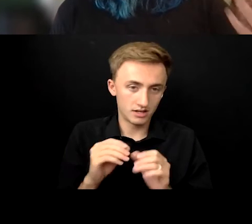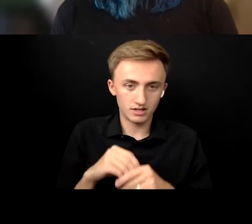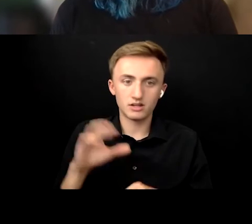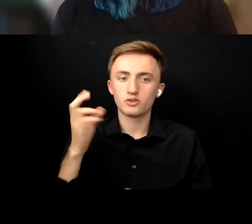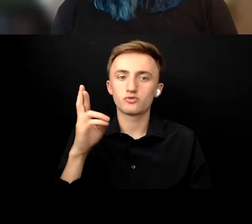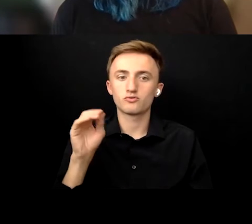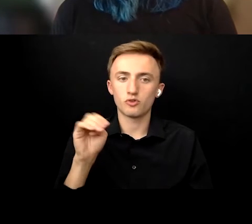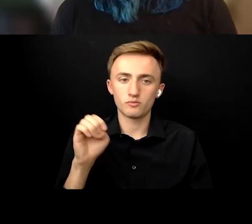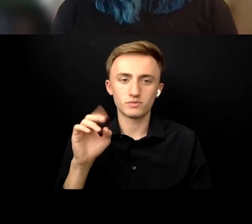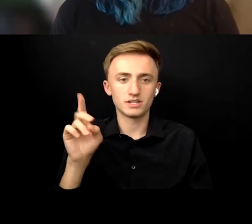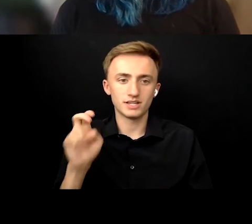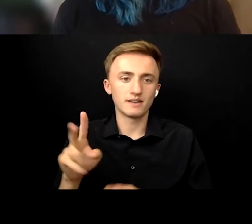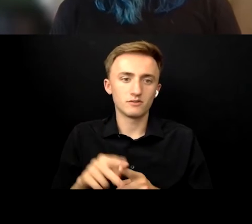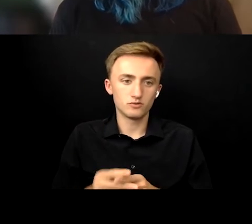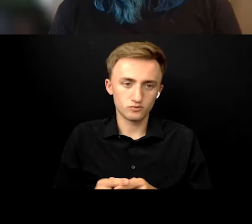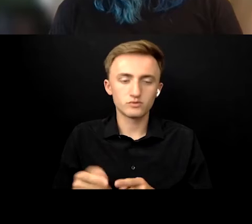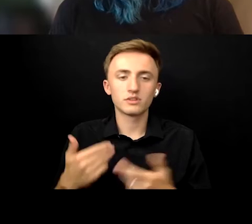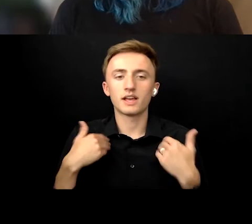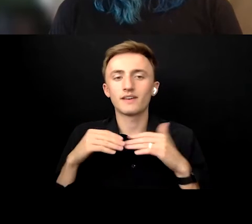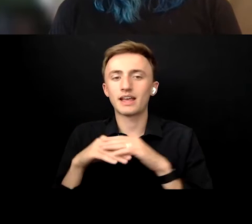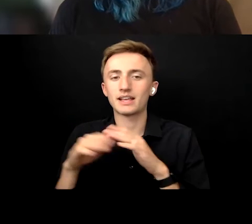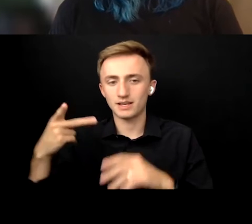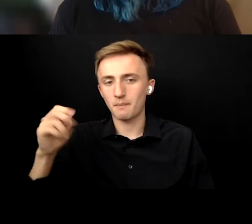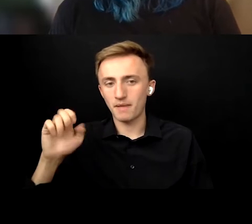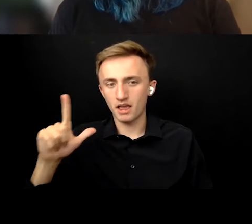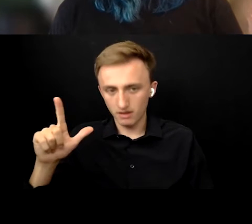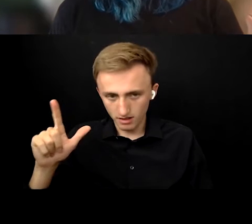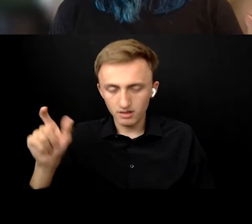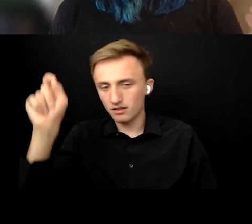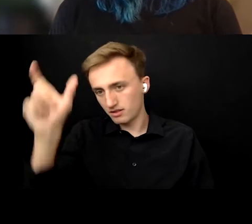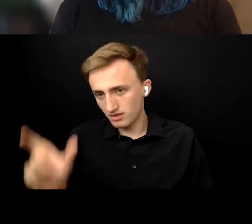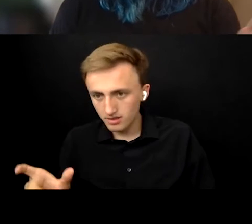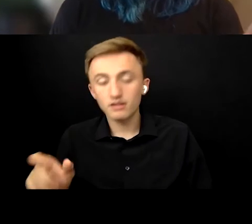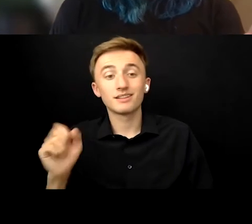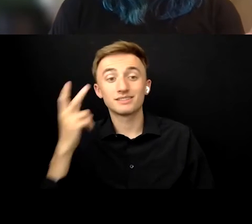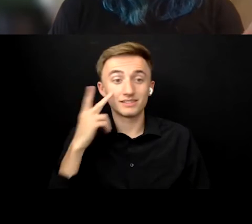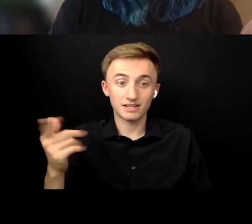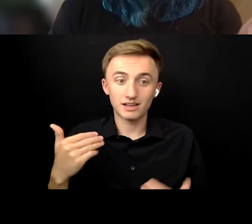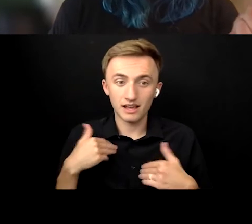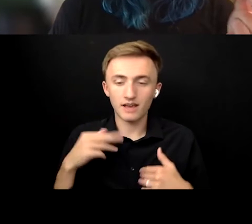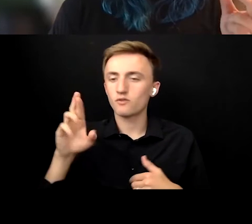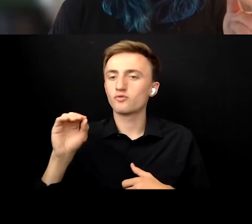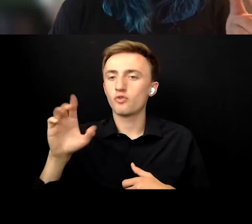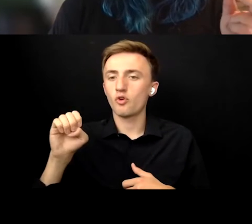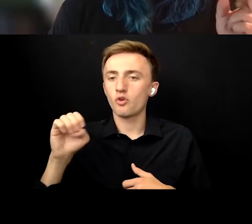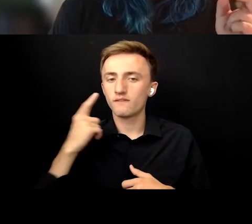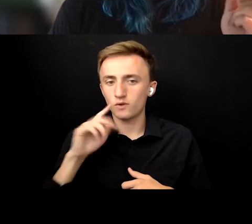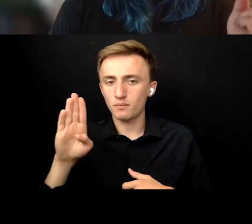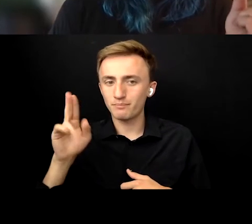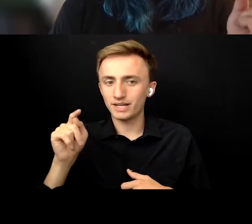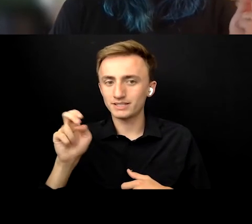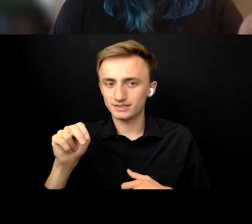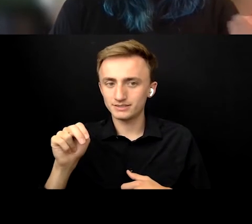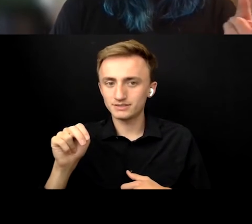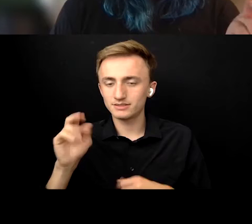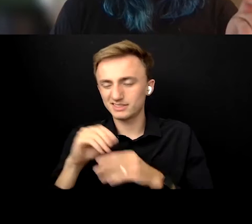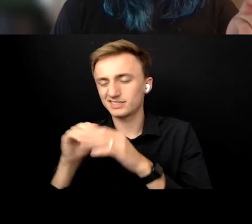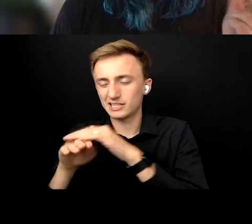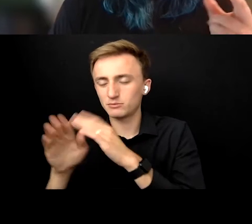opened up the accessibility panel. We can see in that we have a rollable of button